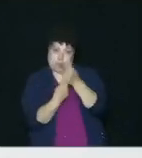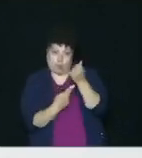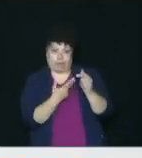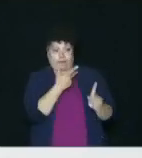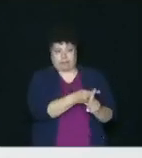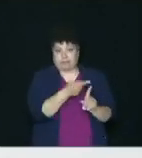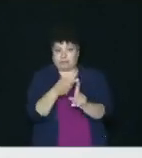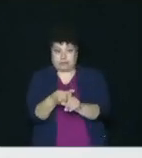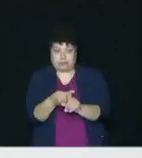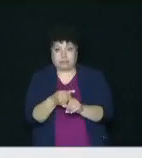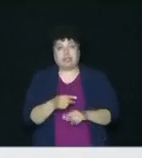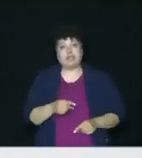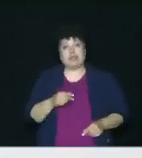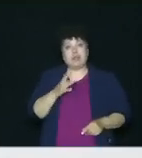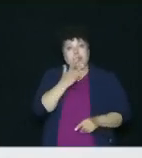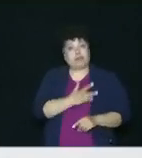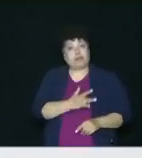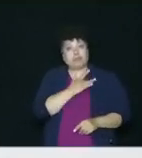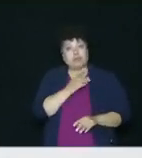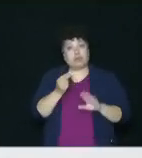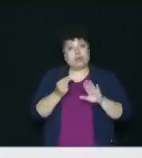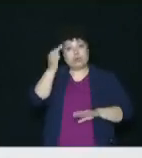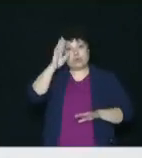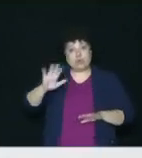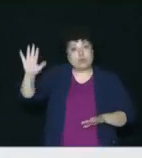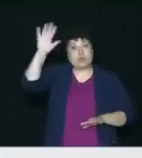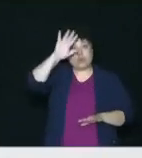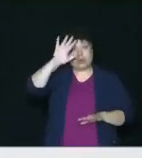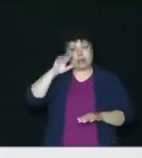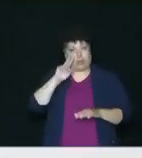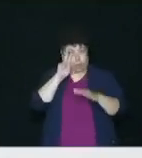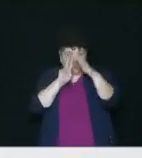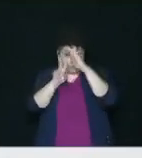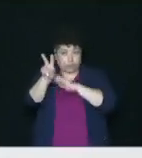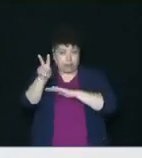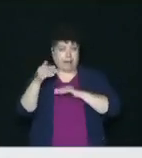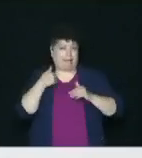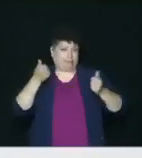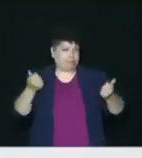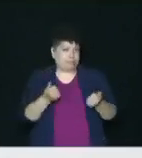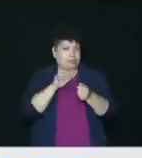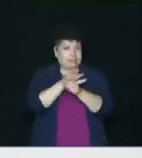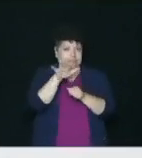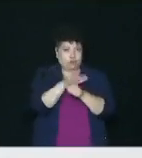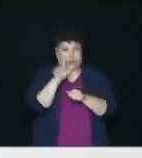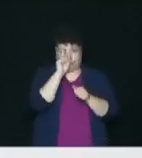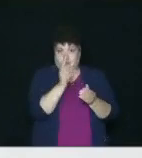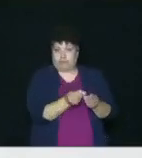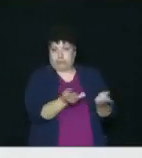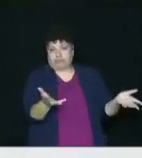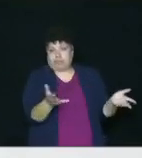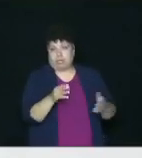AT THE SAME TIME AS ANOTHER VACCINE.